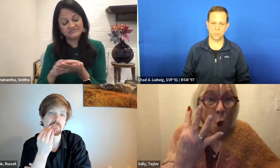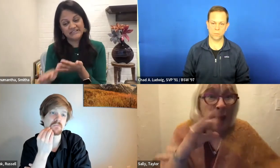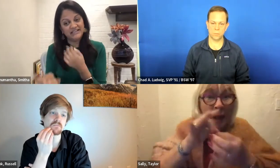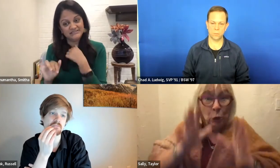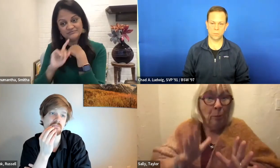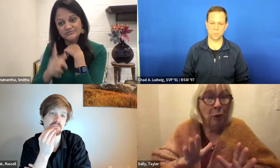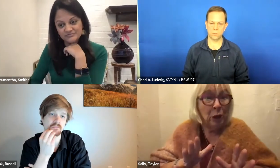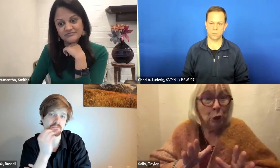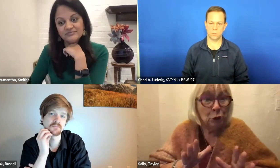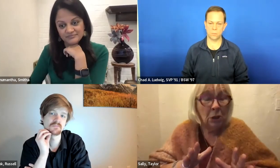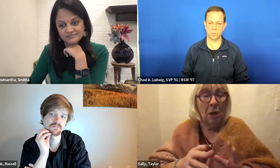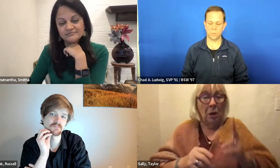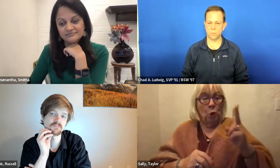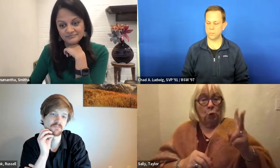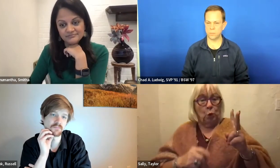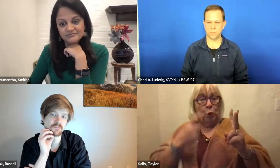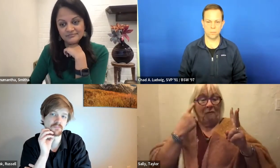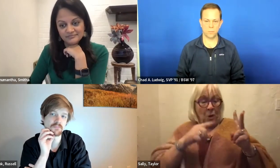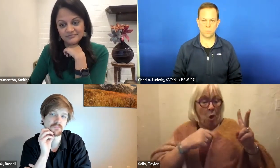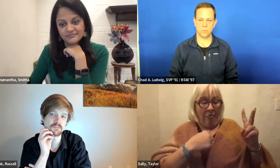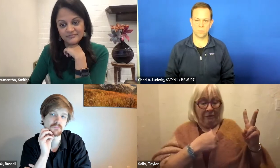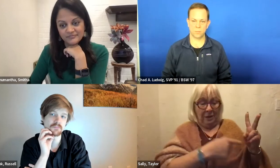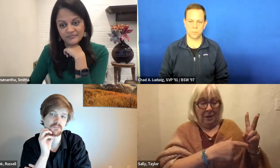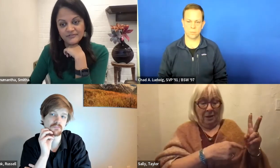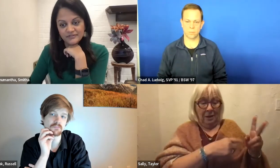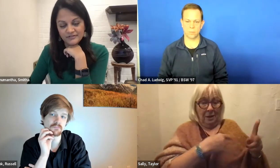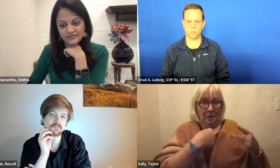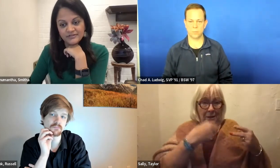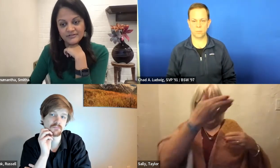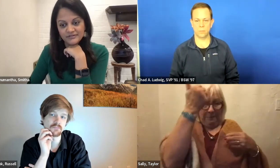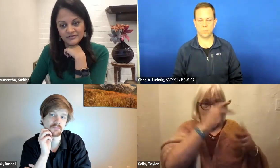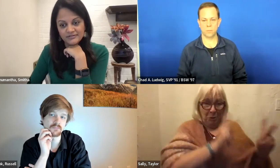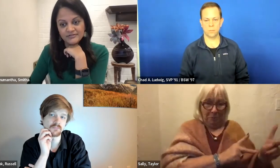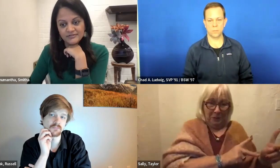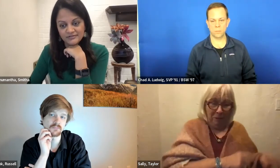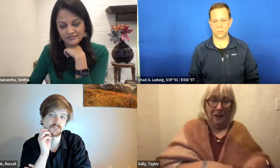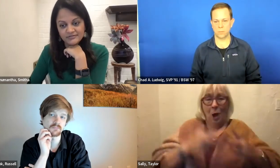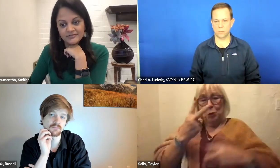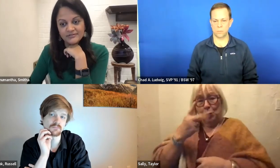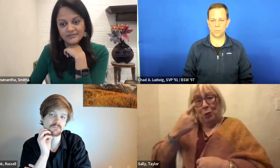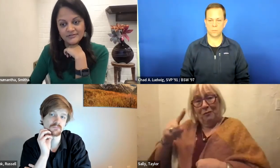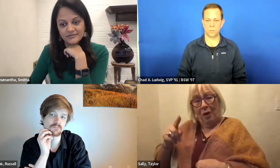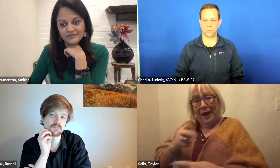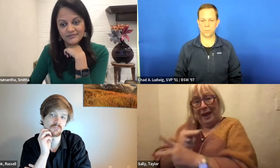I want to say there was about 4 interpreters that we worked with. Two of them worked with the dementia patient,